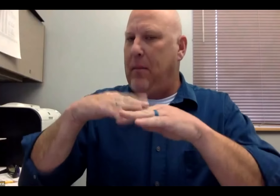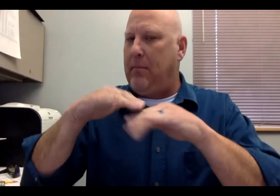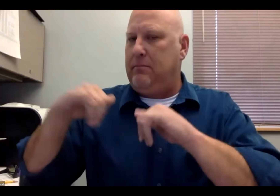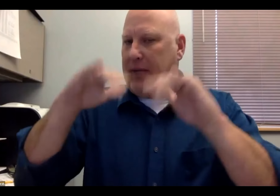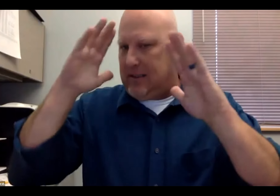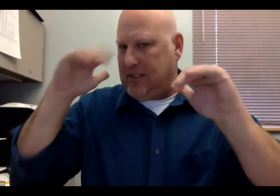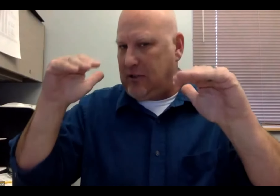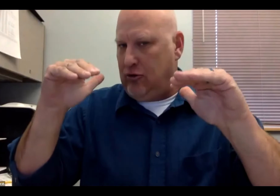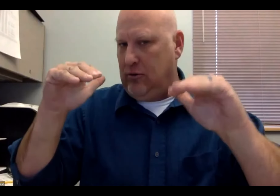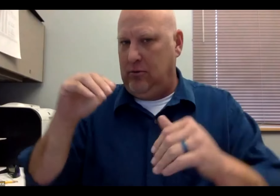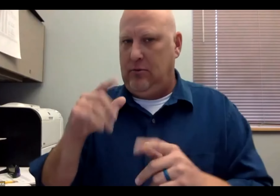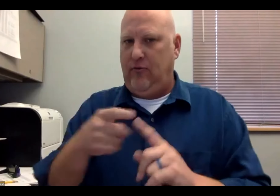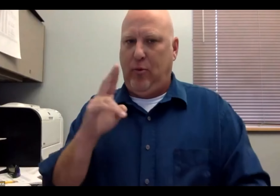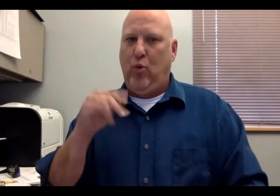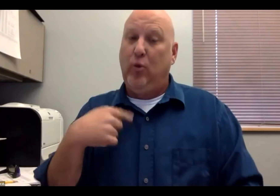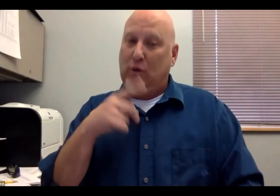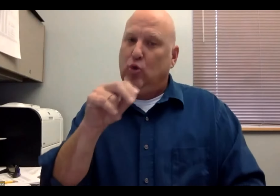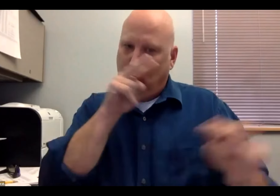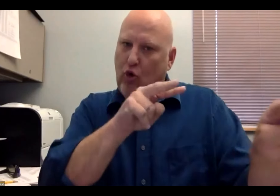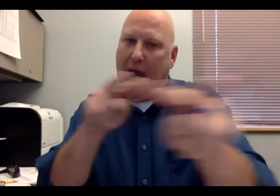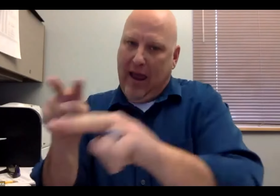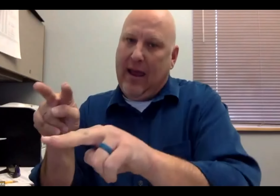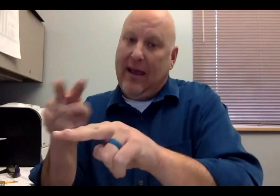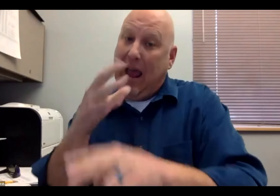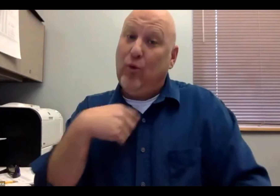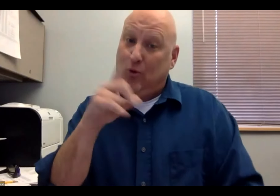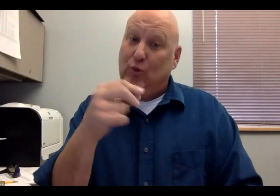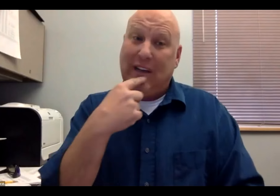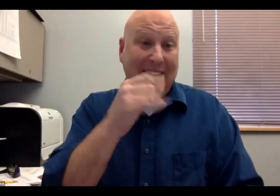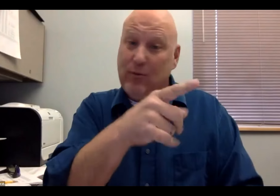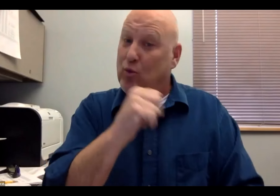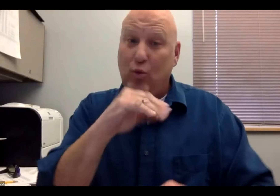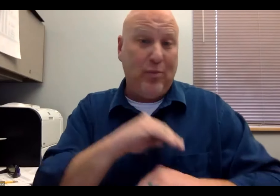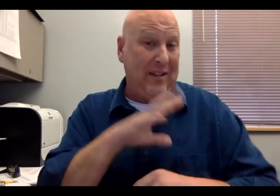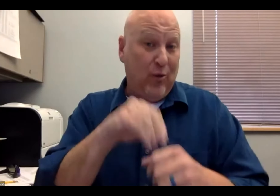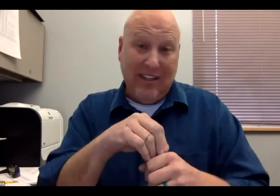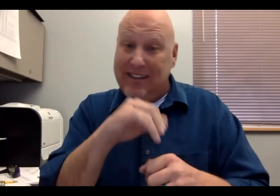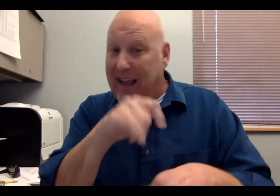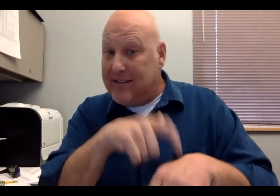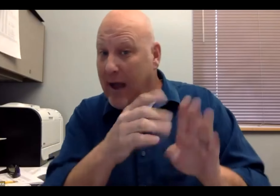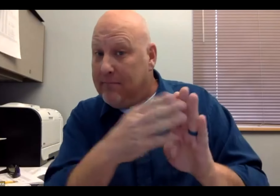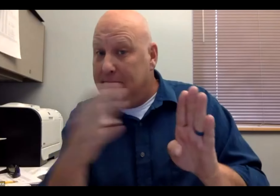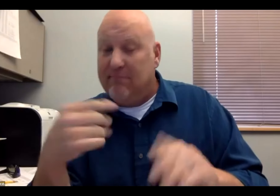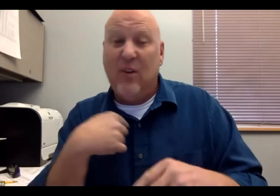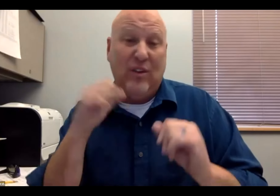We do have again, minimum expectation and standard that we set for them. If they don't